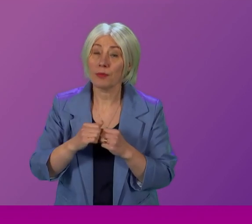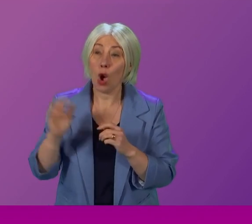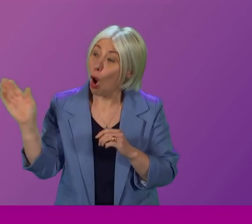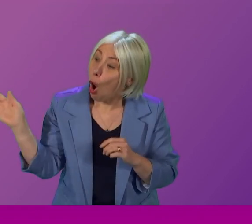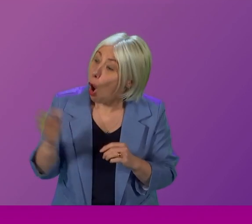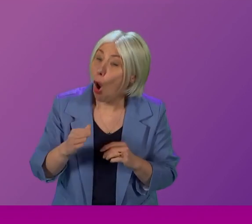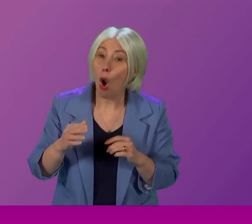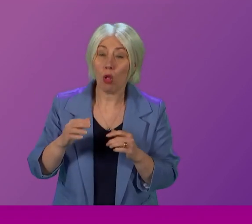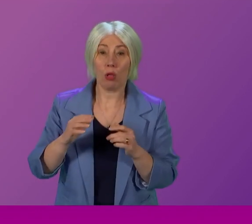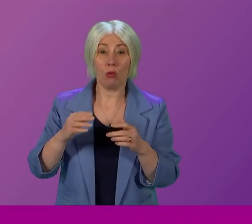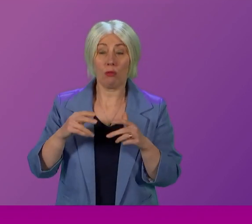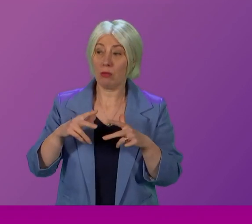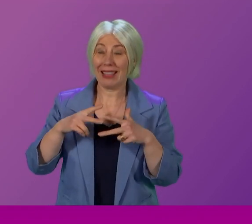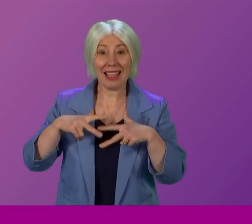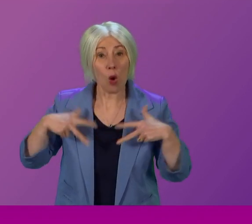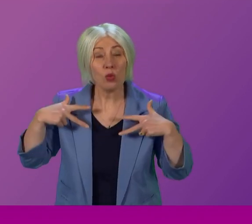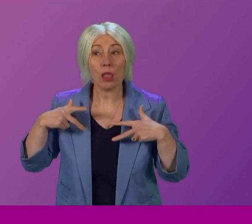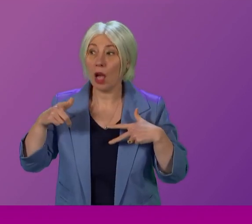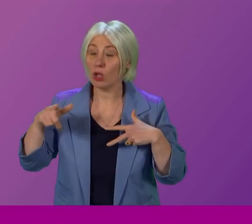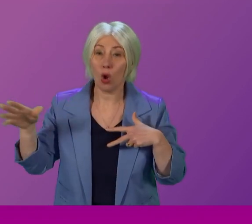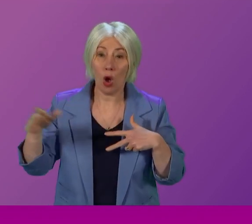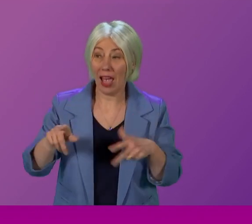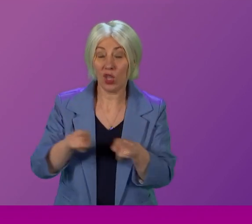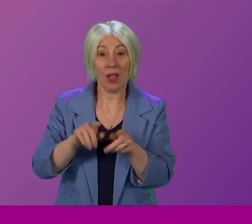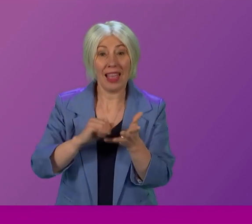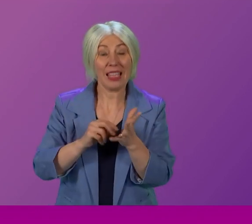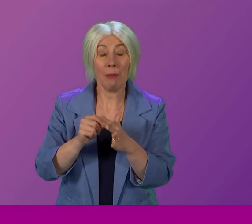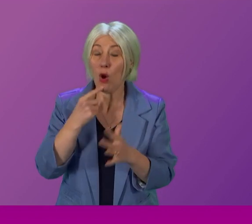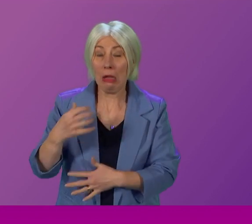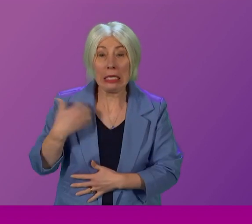including the First Minister’s, are angry and warning her of the dire consequences,